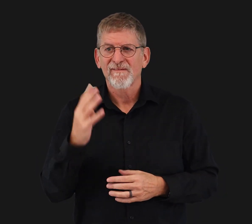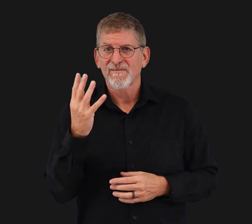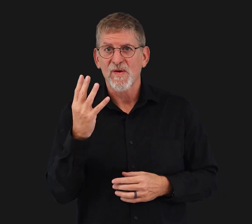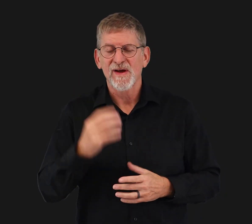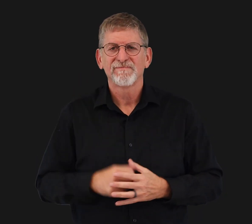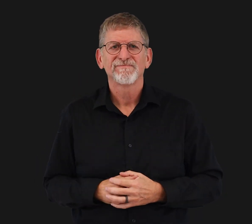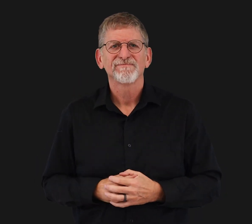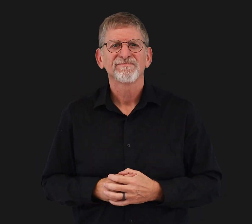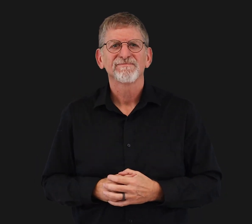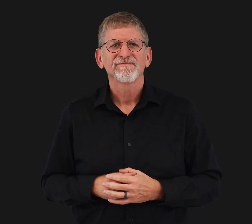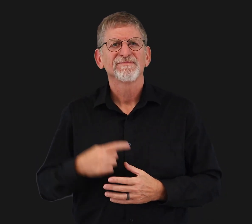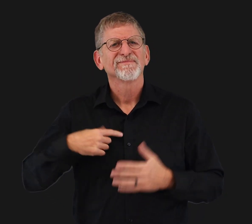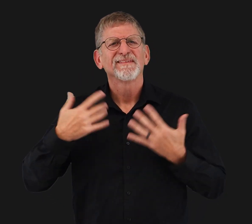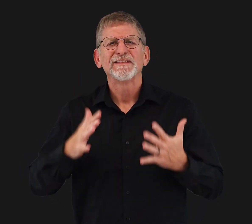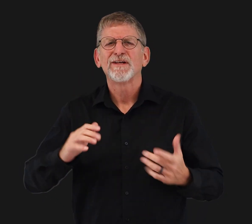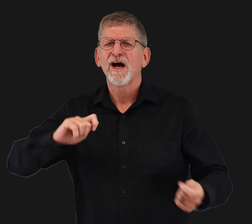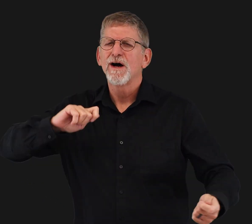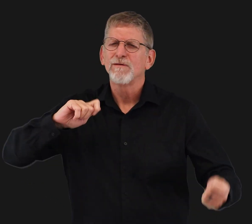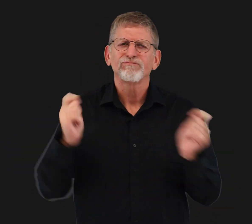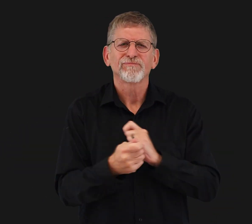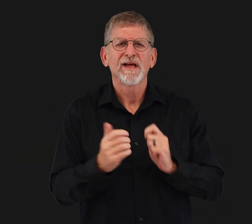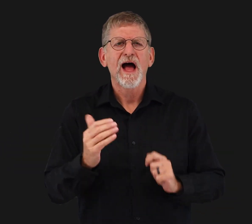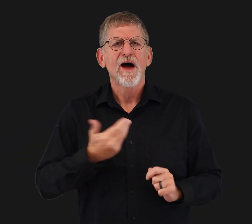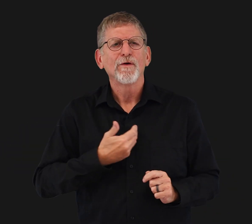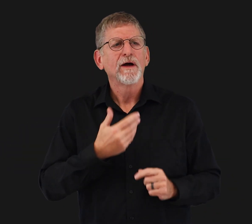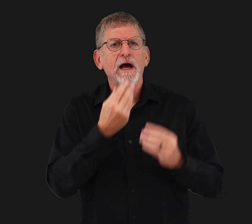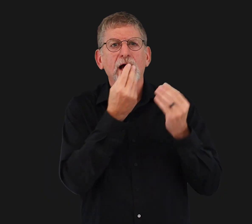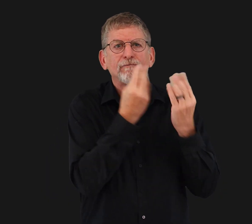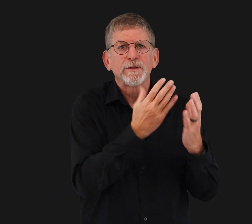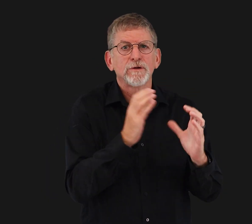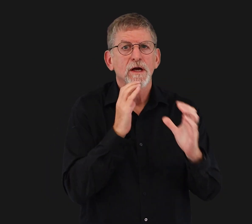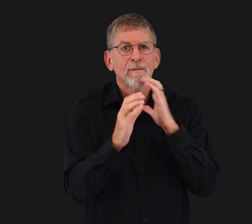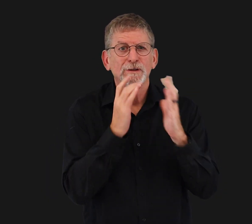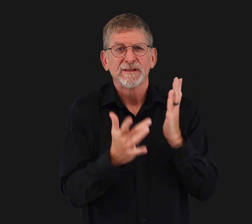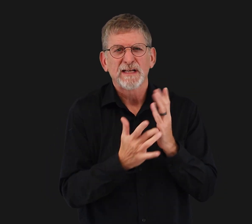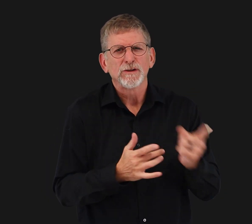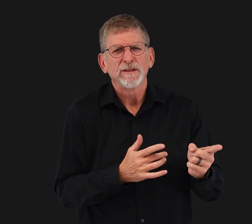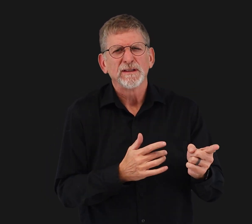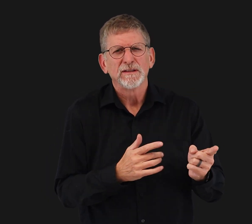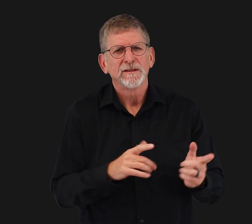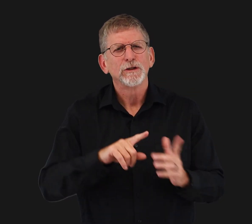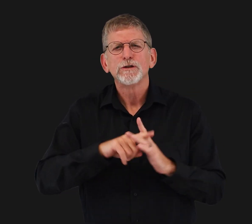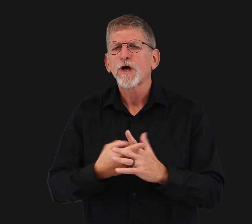• We have overhauled our information and communication technologies starting